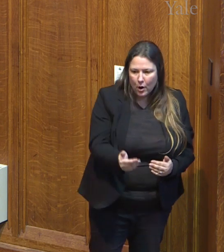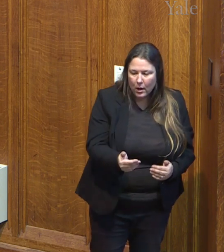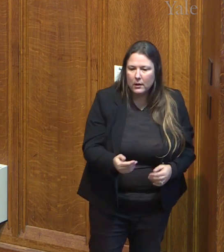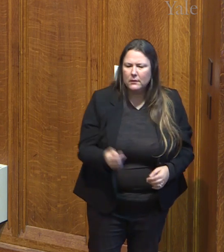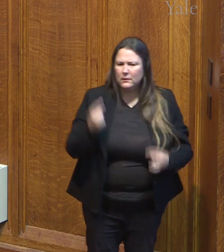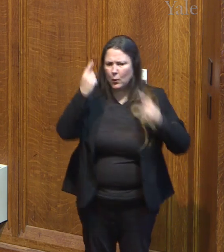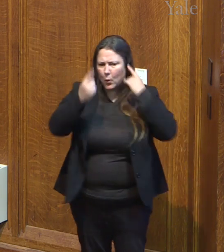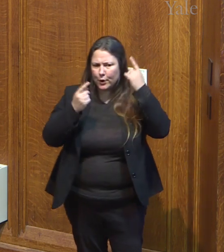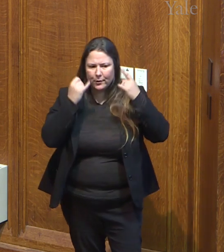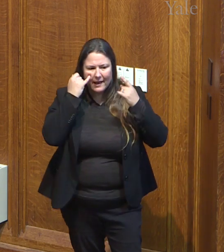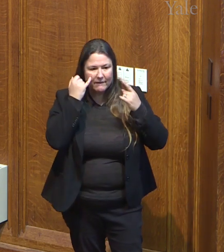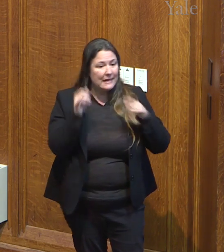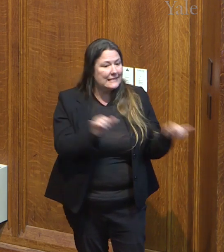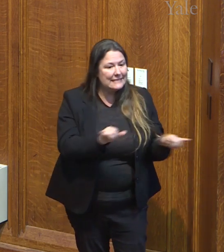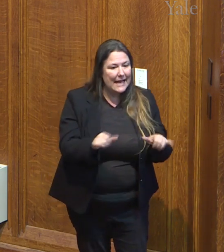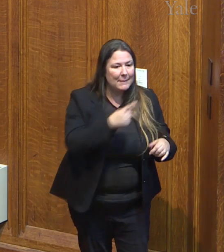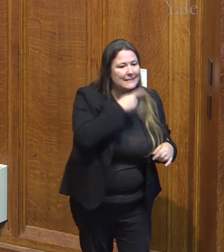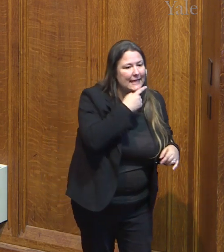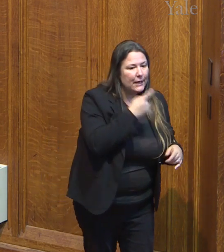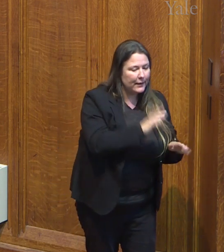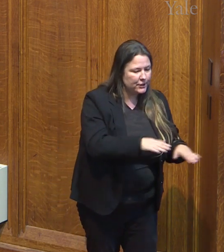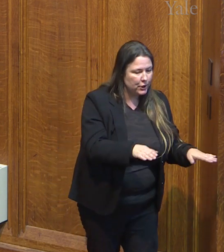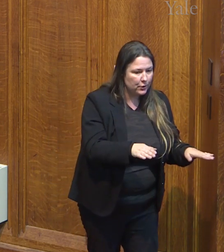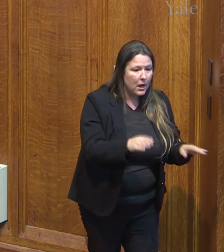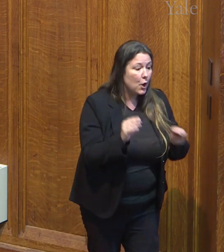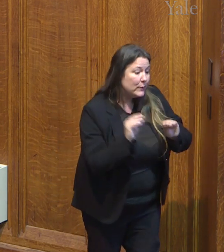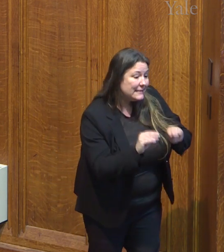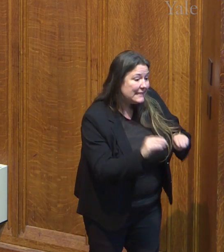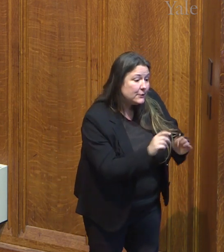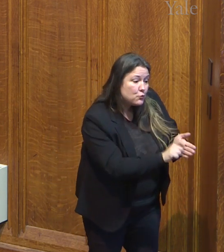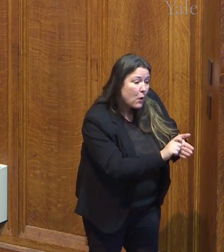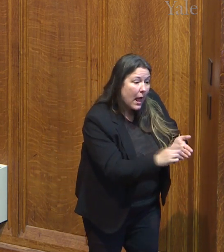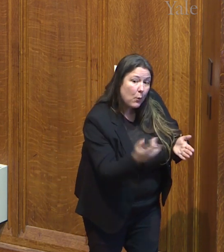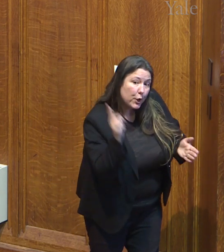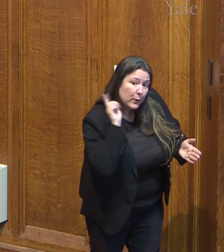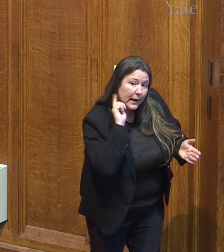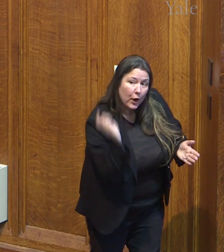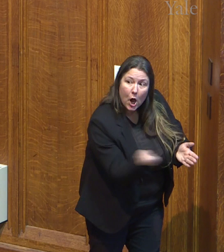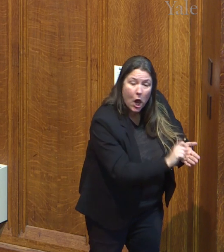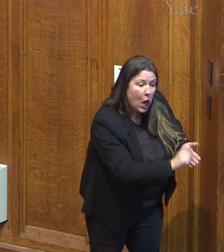just as hearing children are taught to write what they hear, so these children might be taught